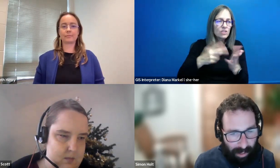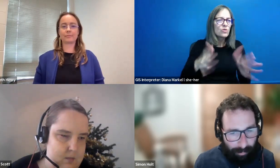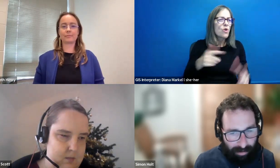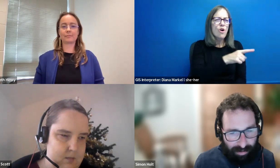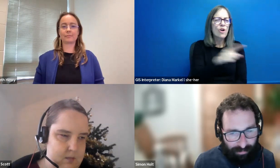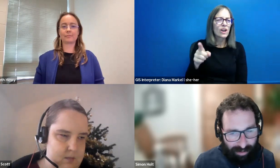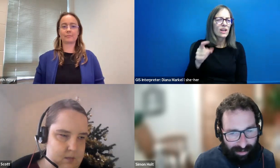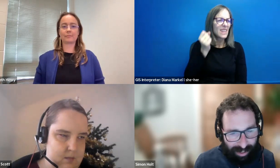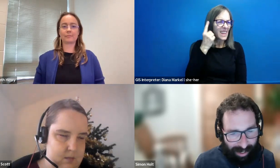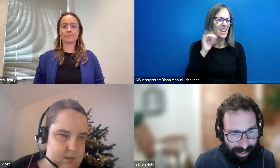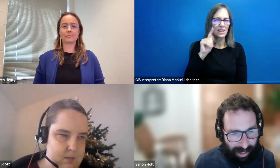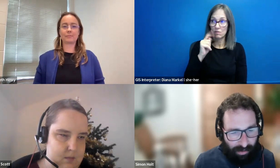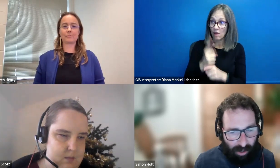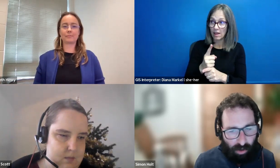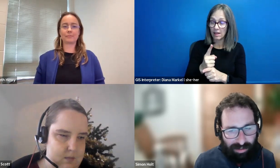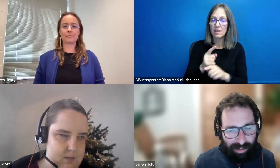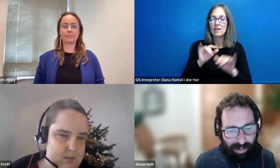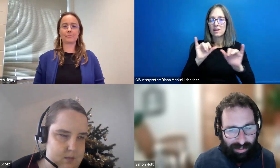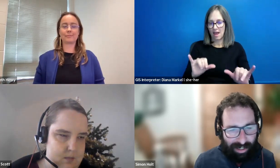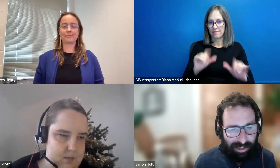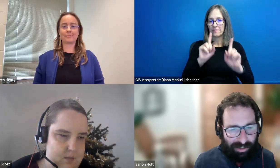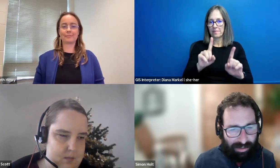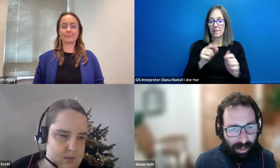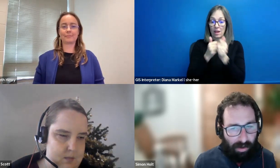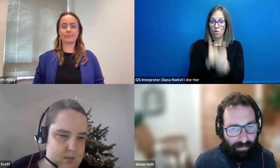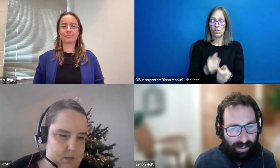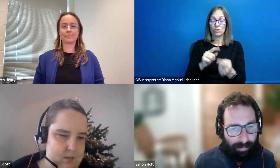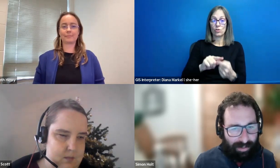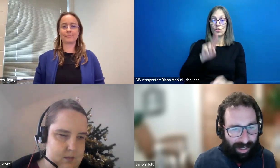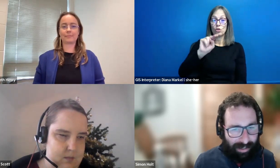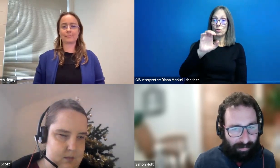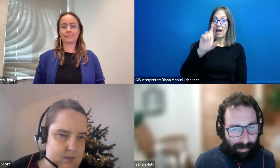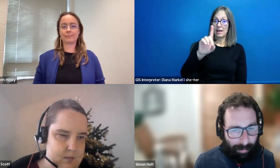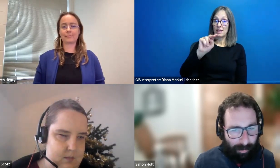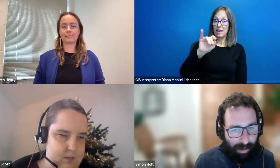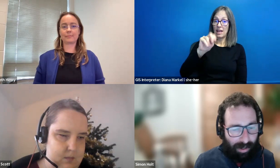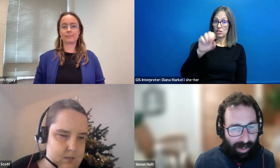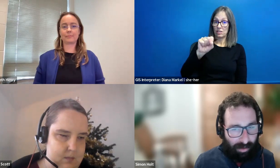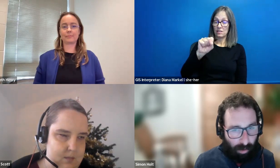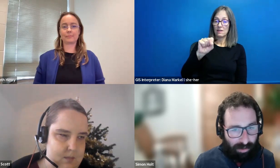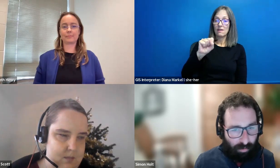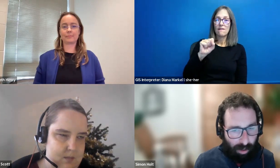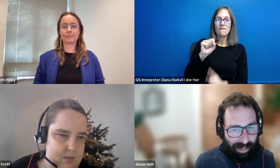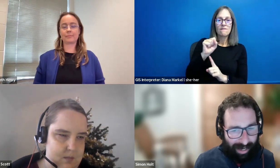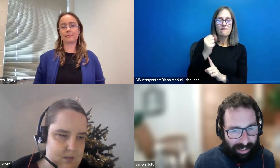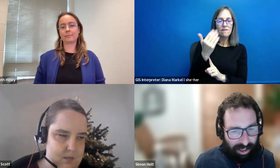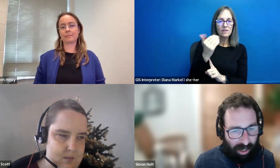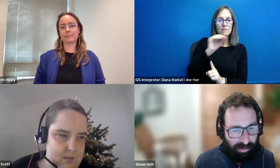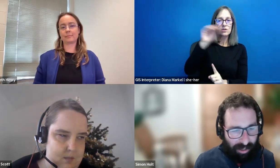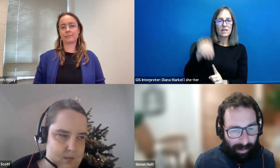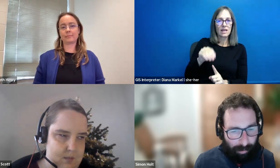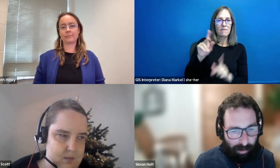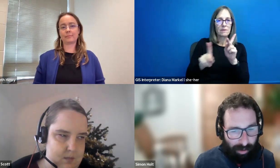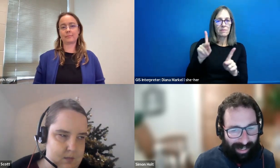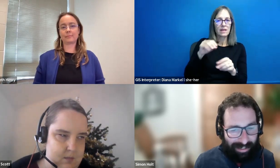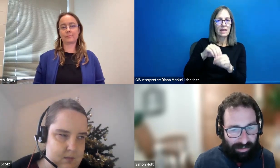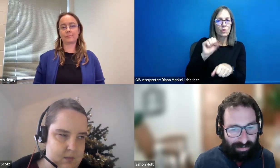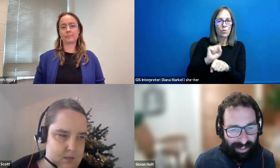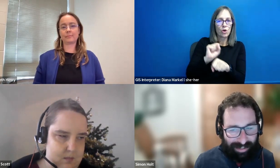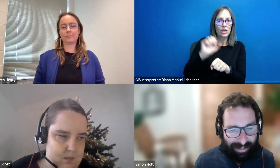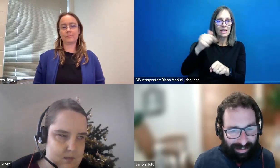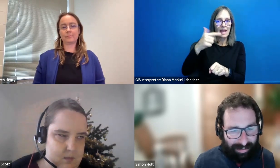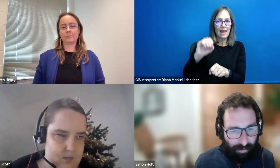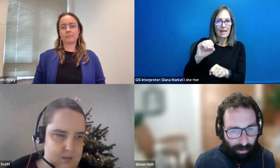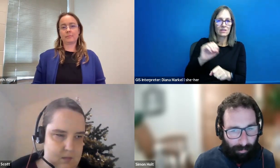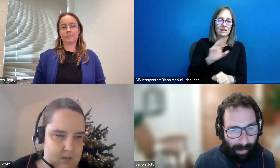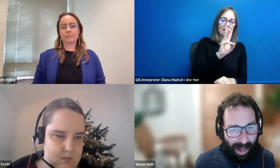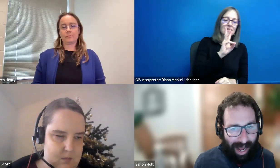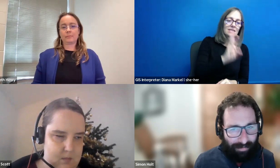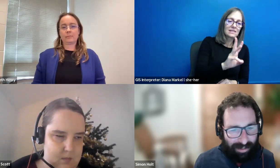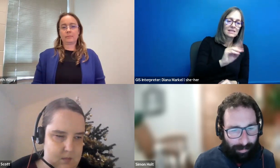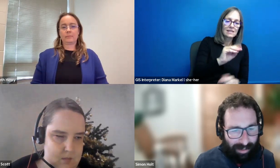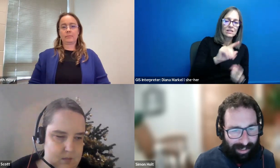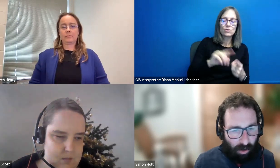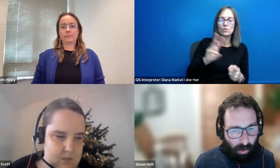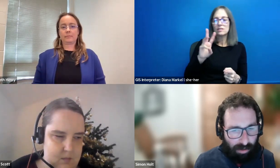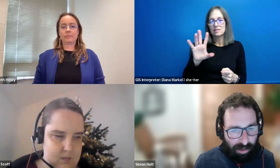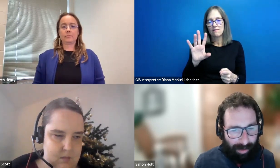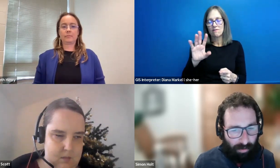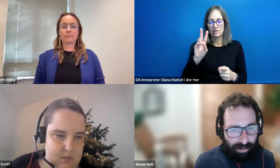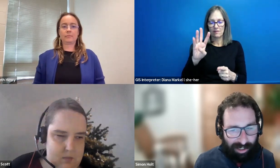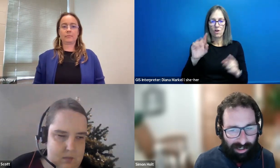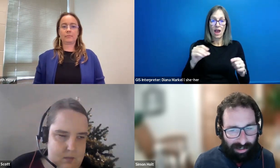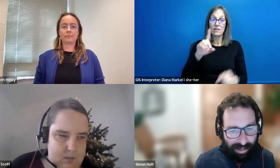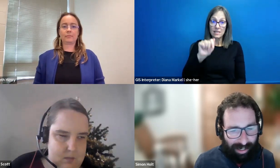Simon Holt: But suffice to say that, according to the United Nations, fifteen percent of people in the world of working age, so that's people between the ages of sixteen and sixty-four, have a disability or long term health condition.